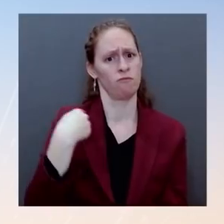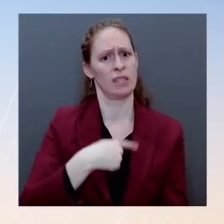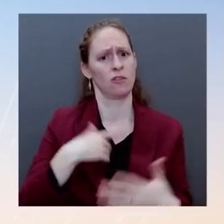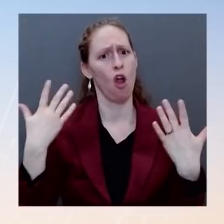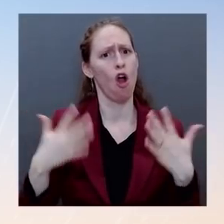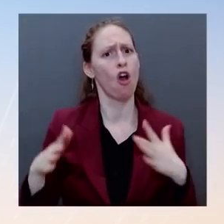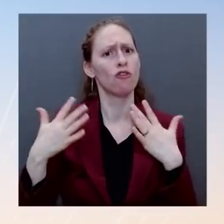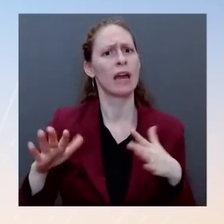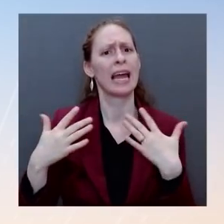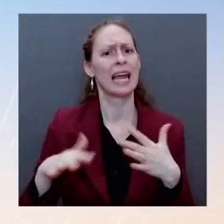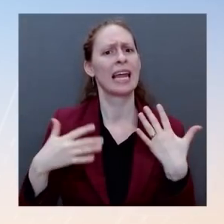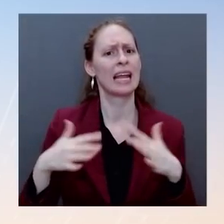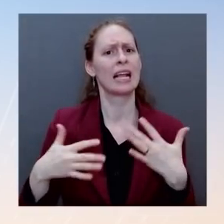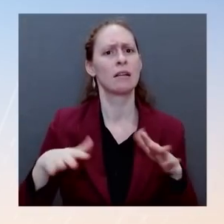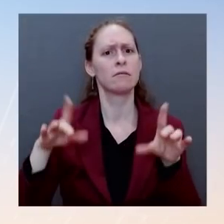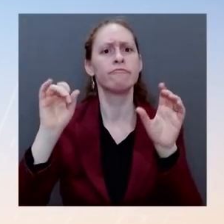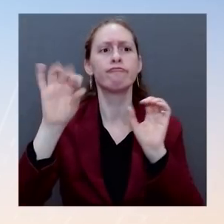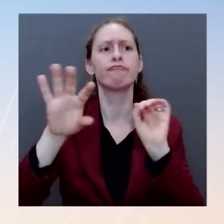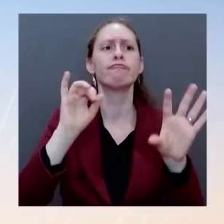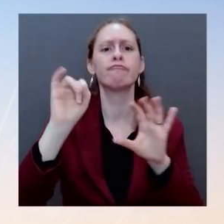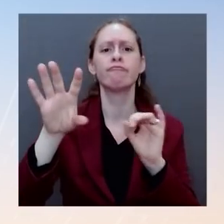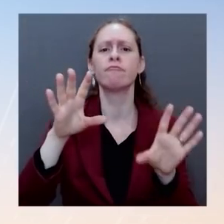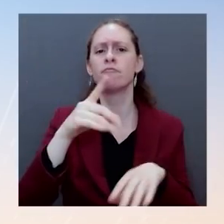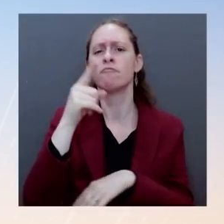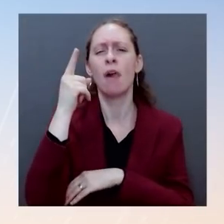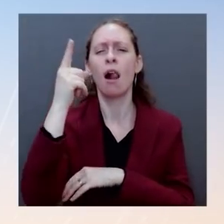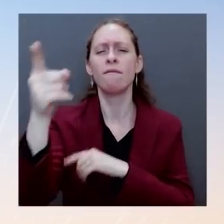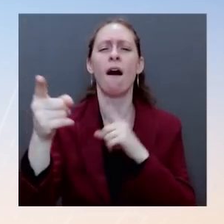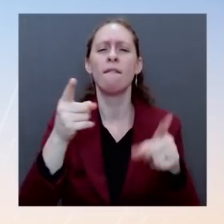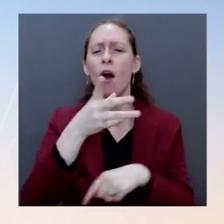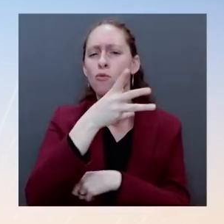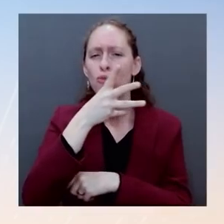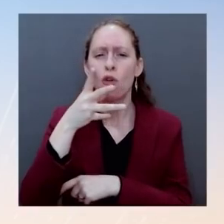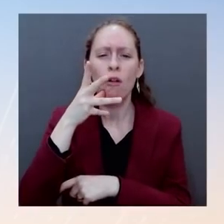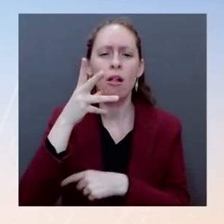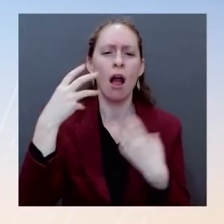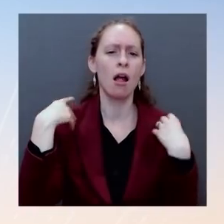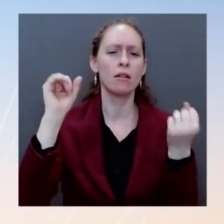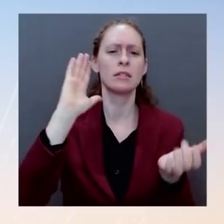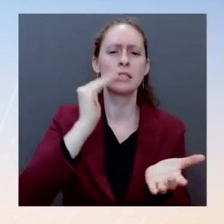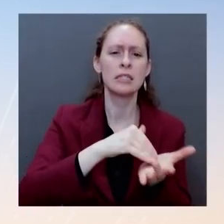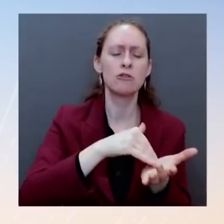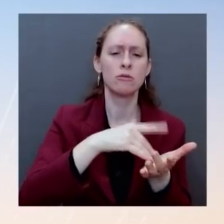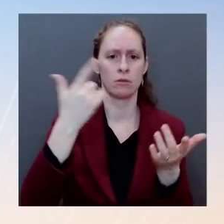including right here in Washington, D.C., in New York, Philadelphia, New Jersey, other places that have been impacted.